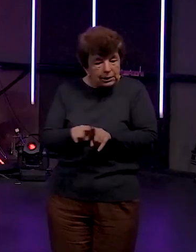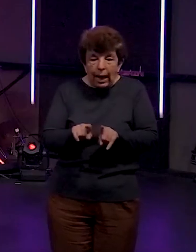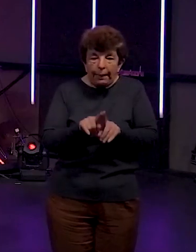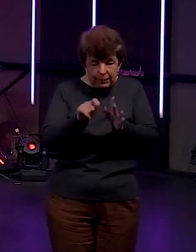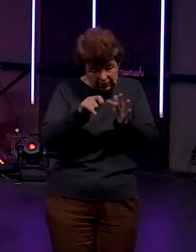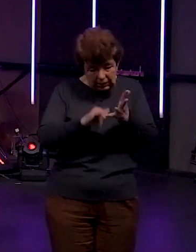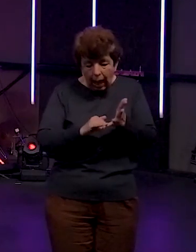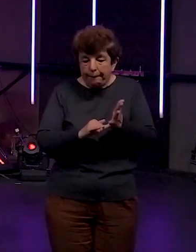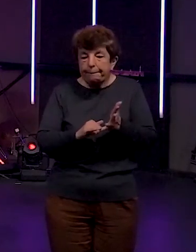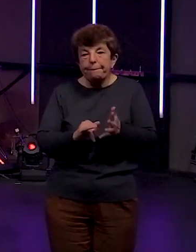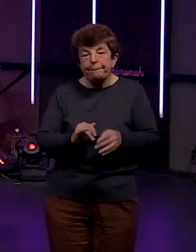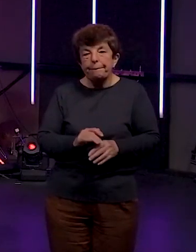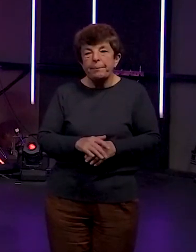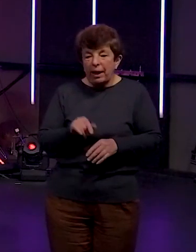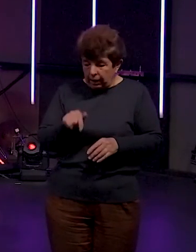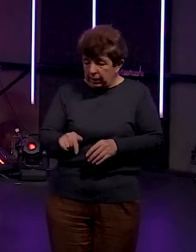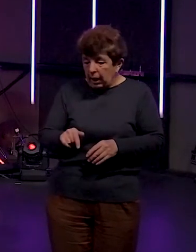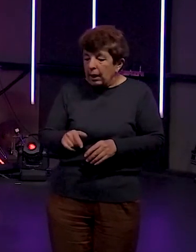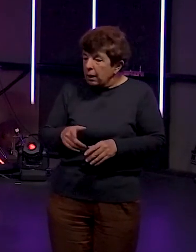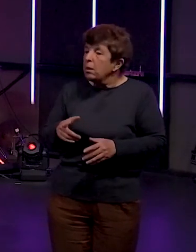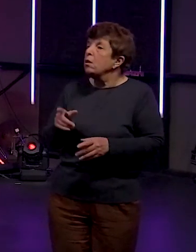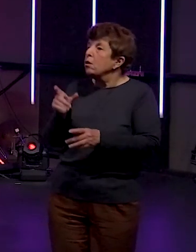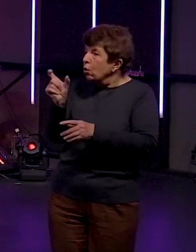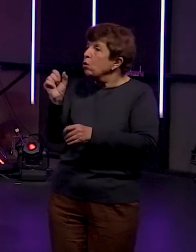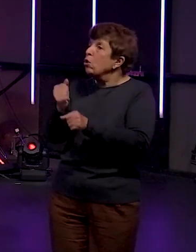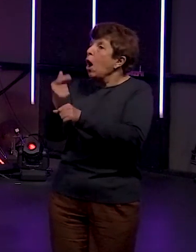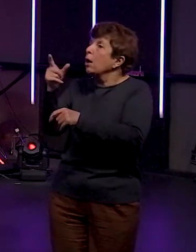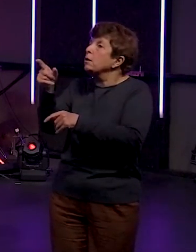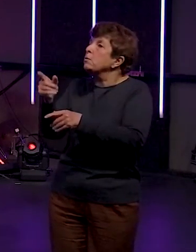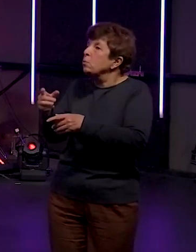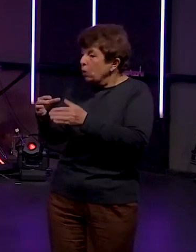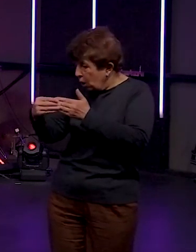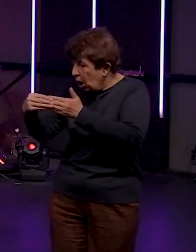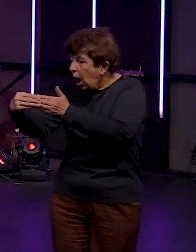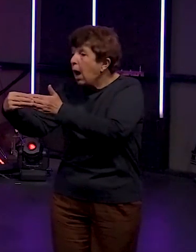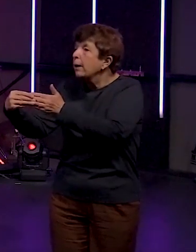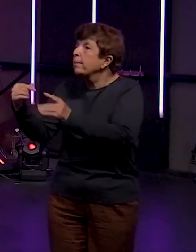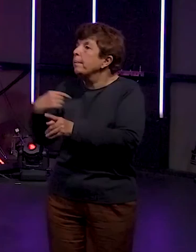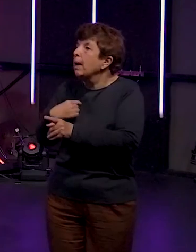is a Word of God it's there to guide me I've made the decision to abide by it